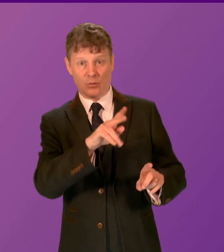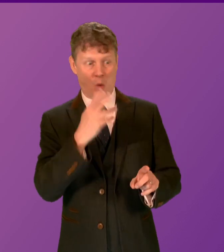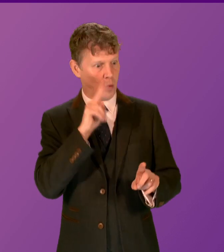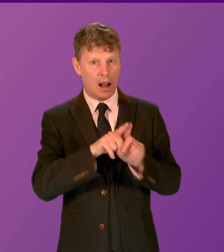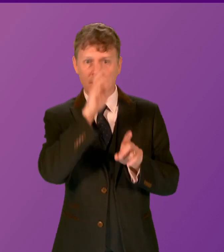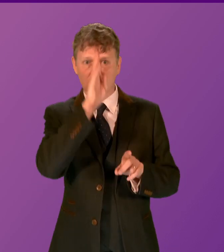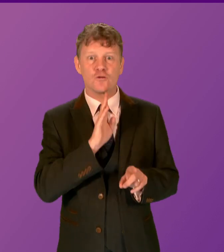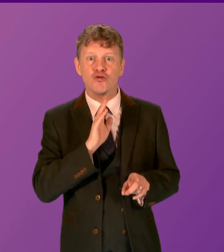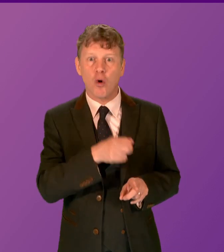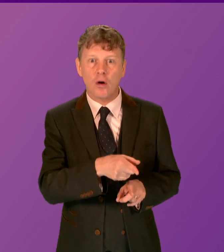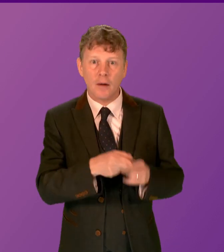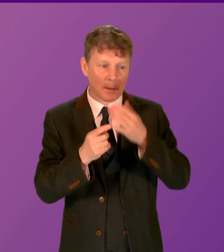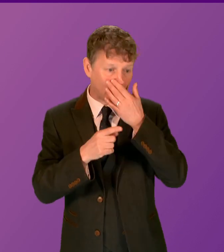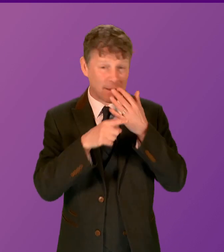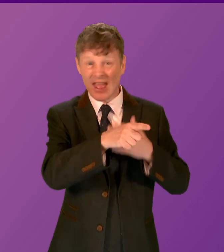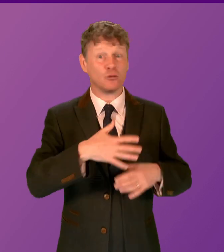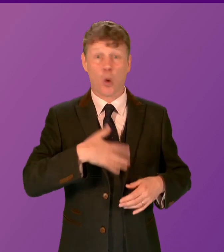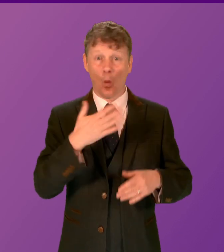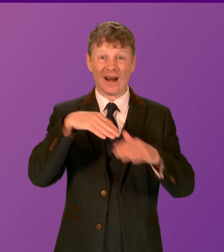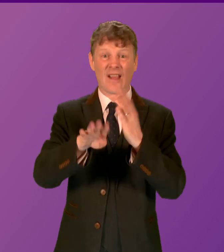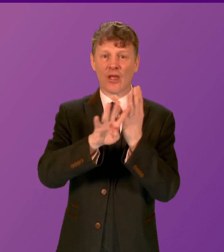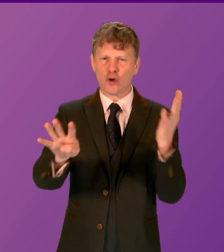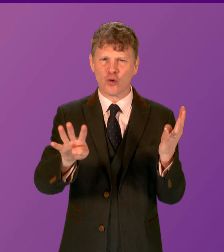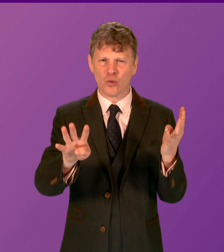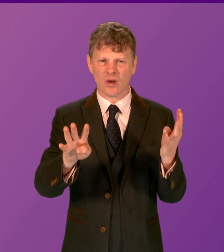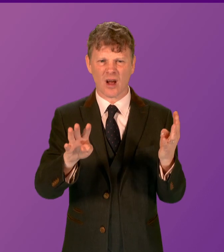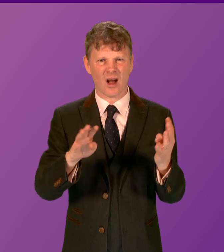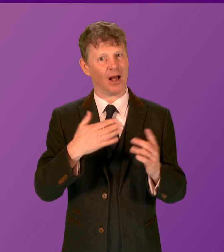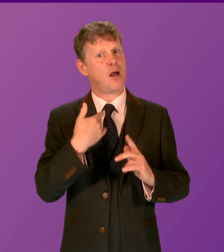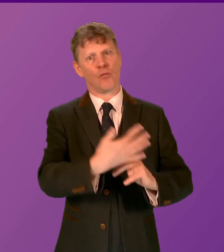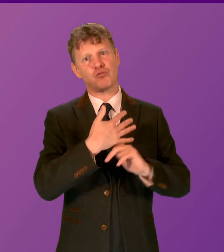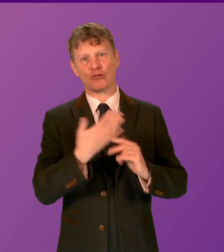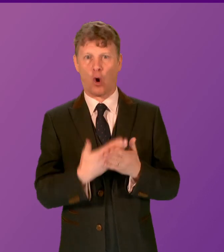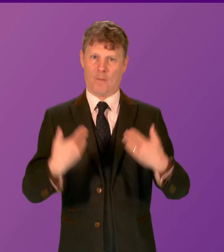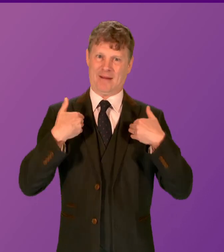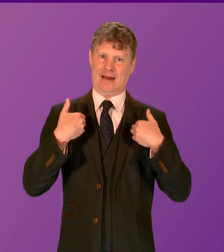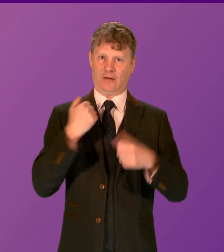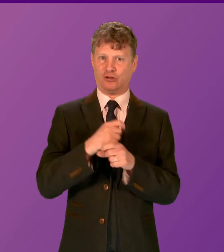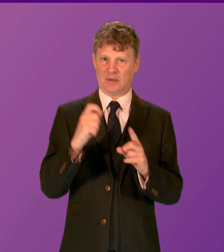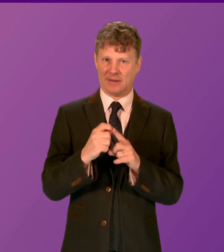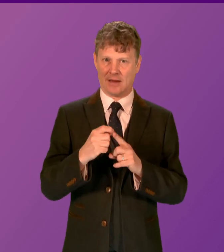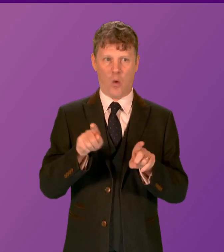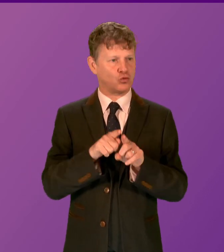not want to get into that queue. That puts huge pressure on me in general practice and on primary care.